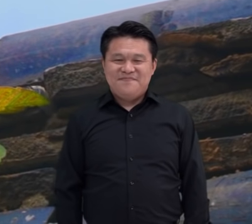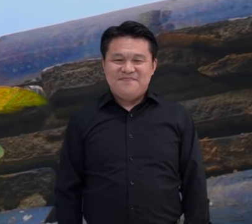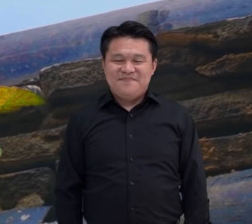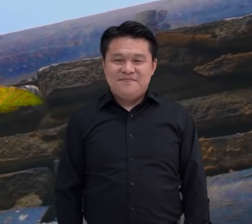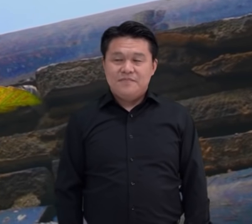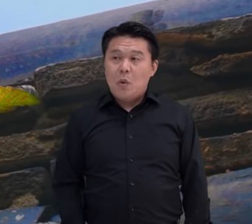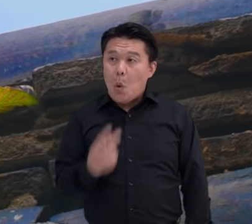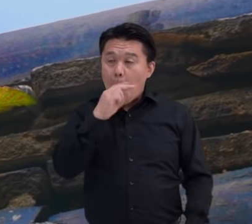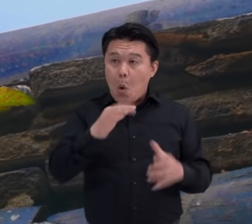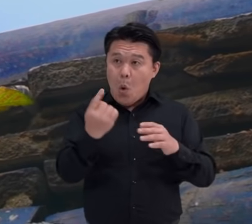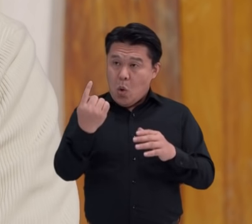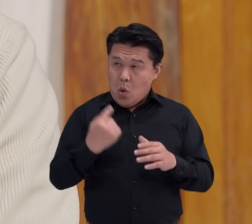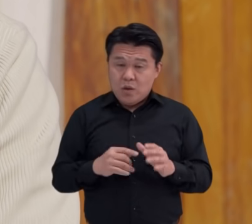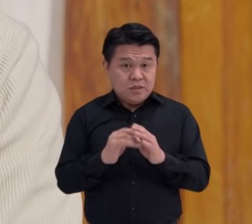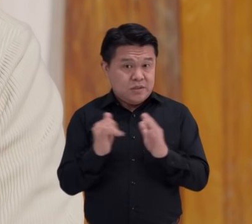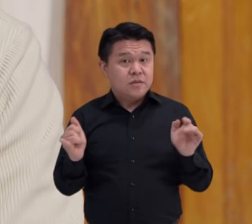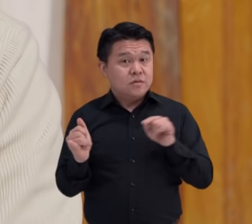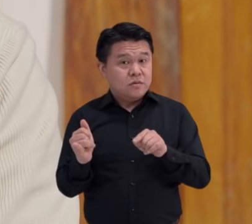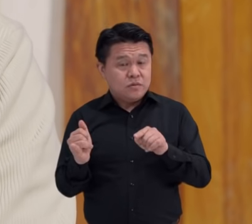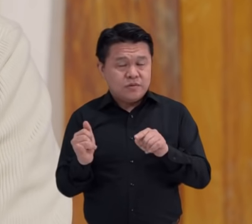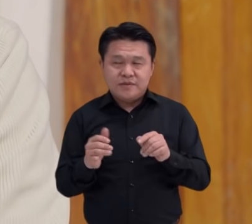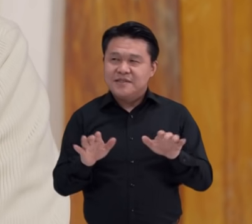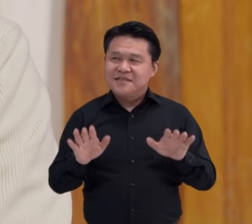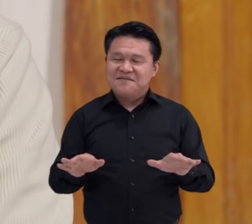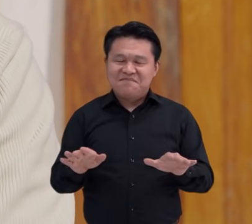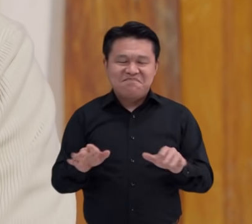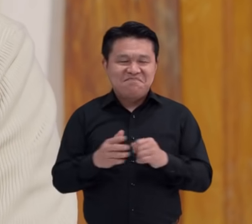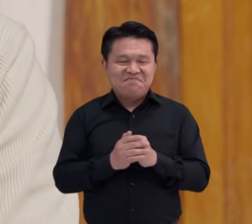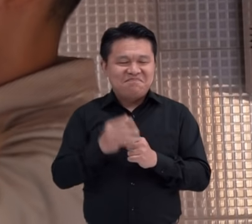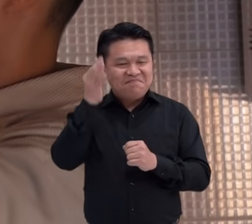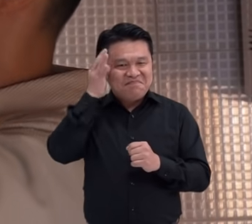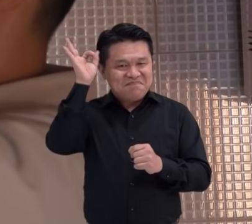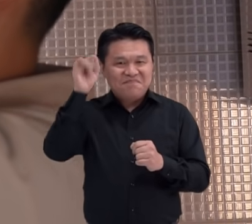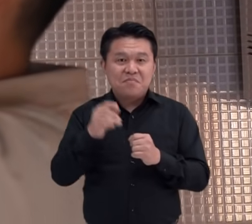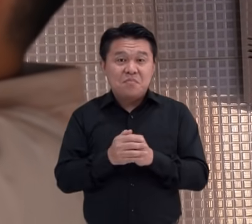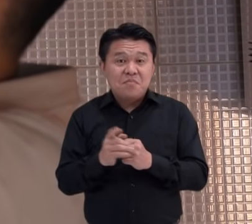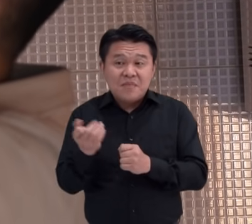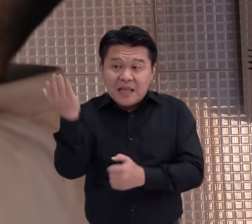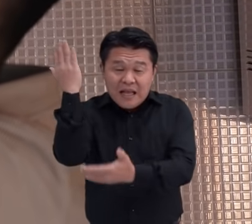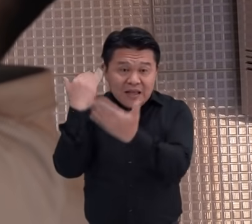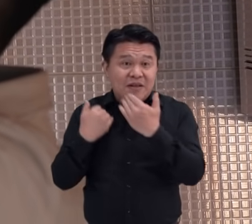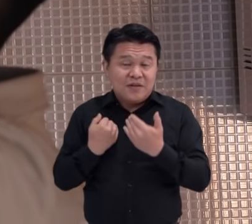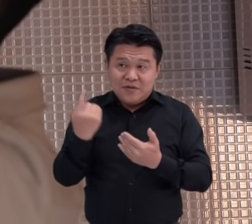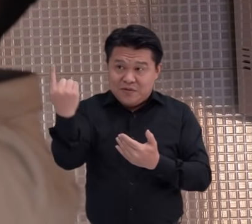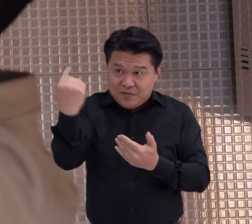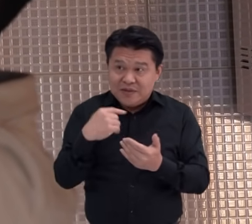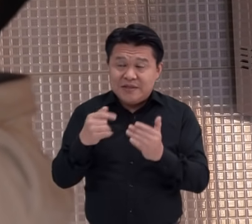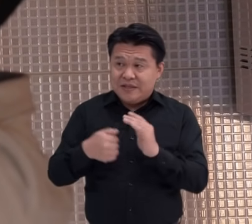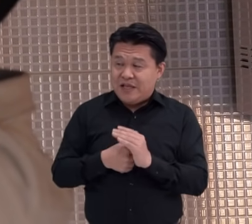I remember a family who visited from Hong Kong. When I helped them checking in,